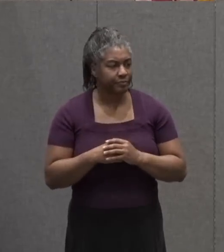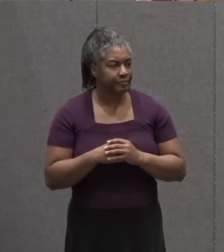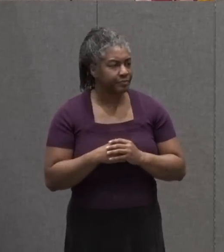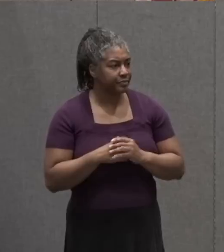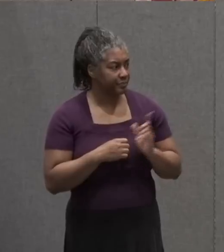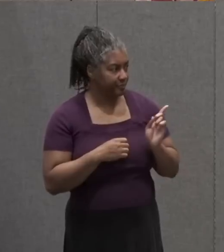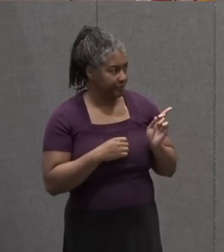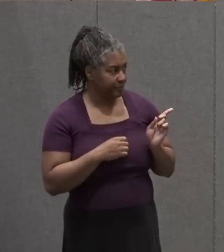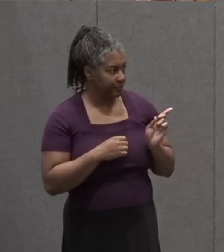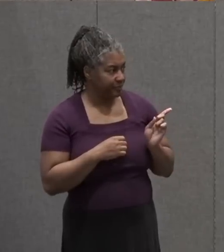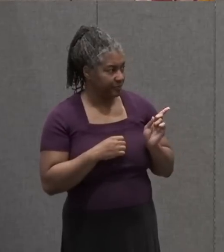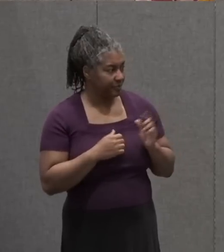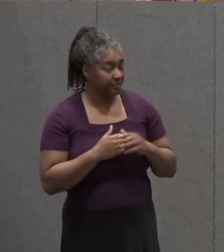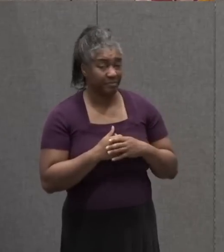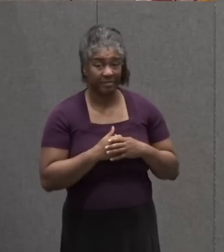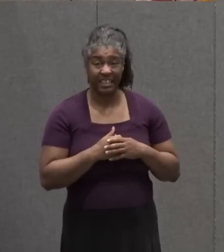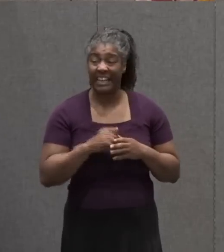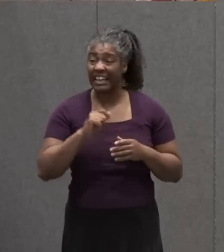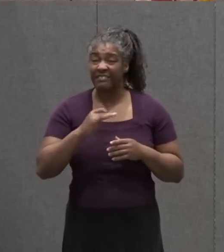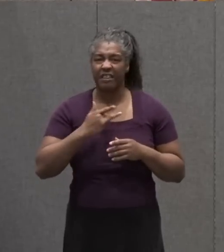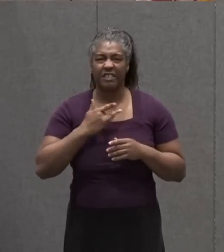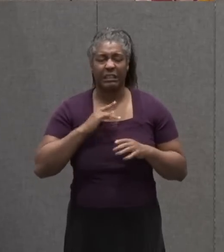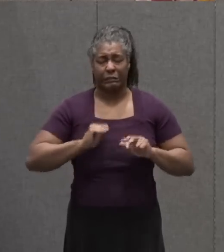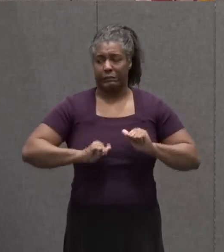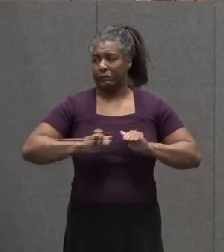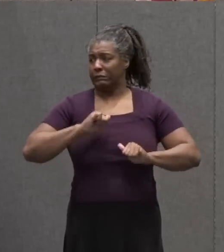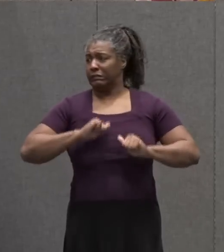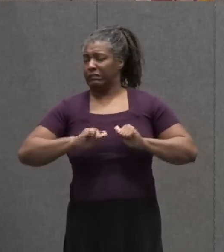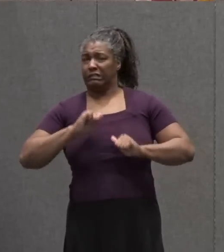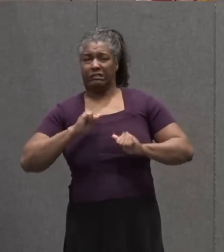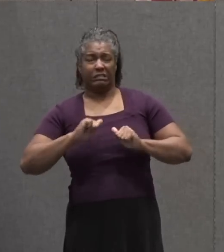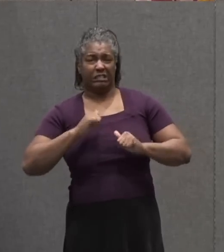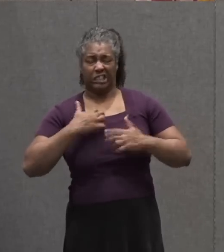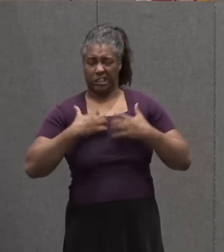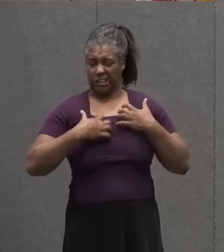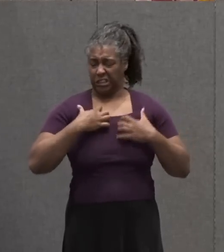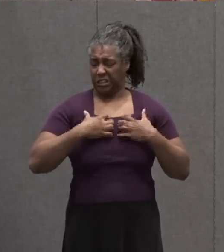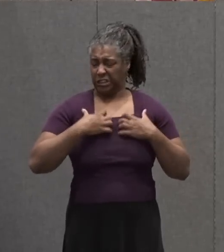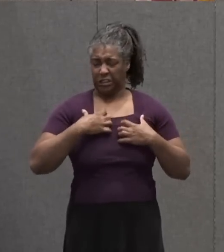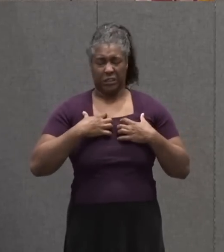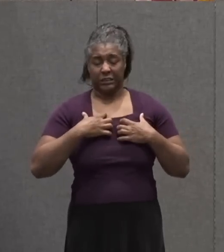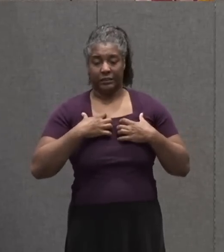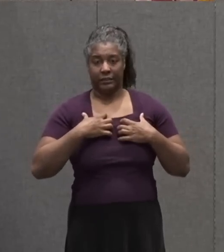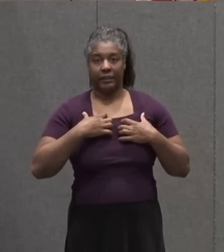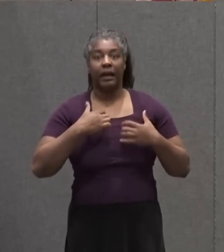When I feel unsure or not okay, I stop and think